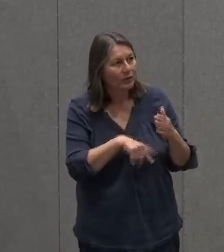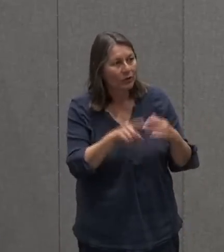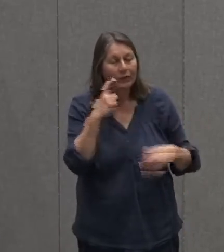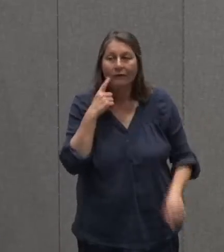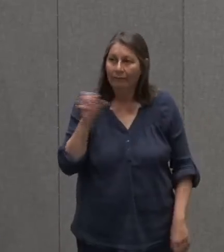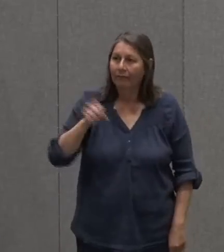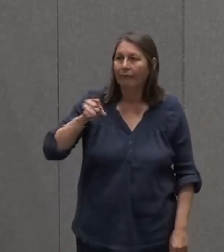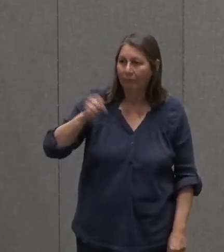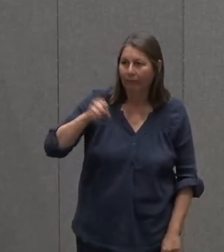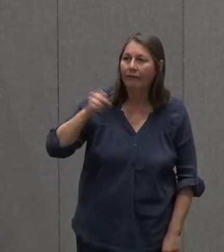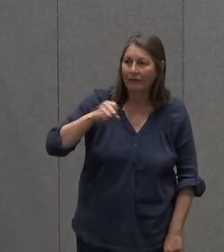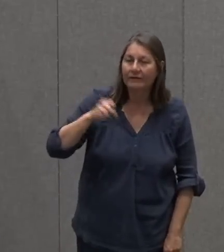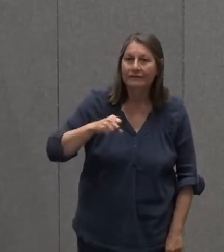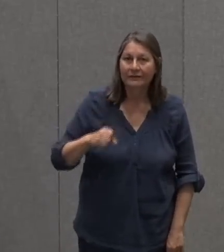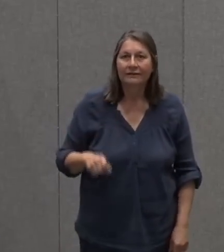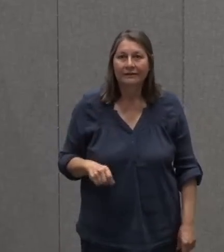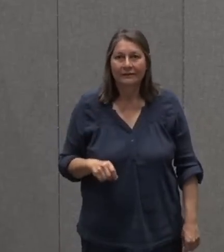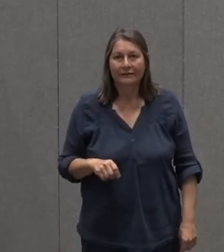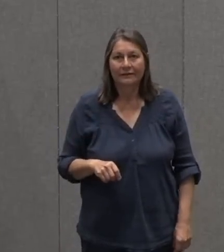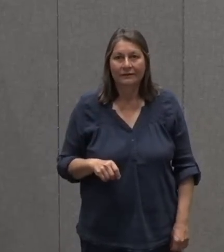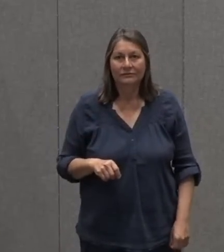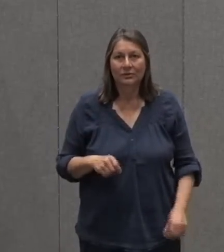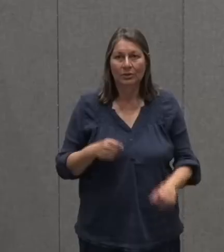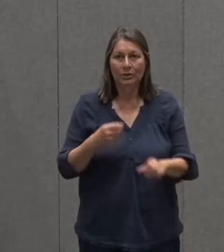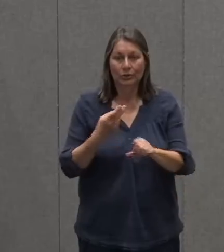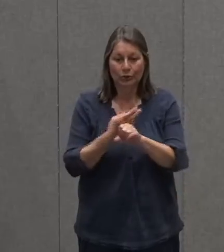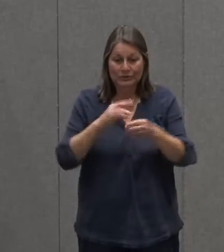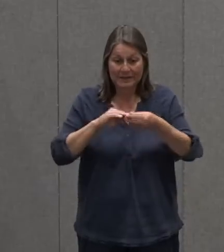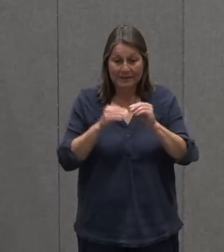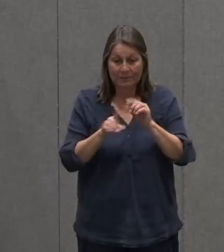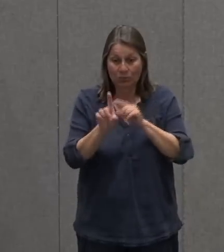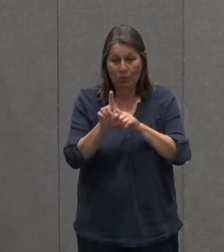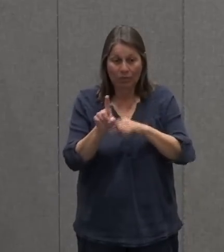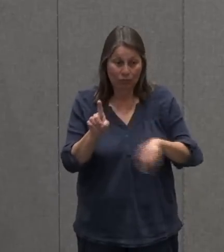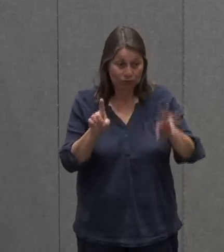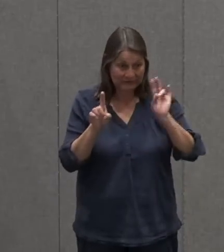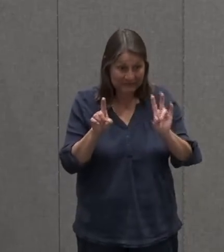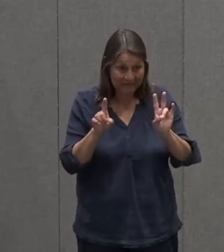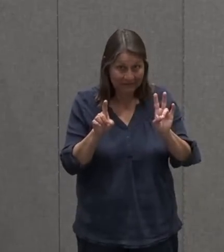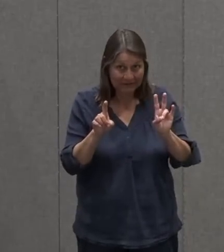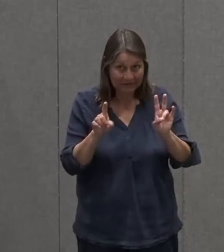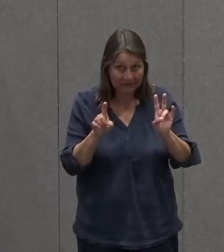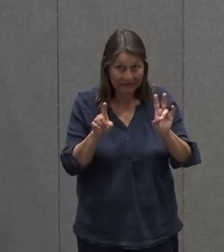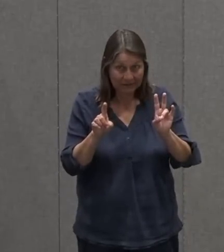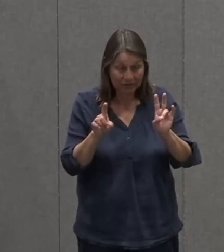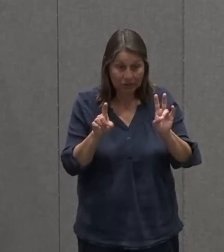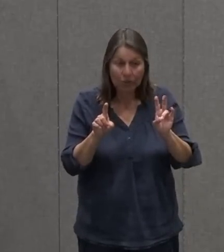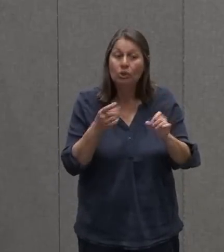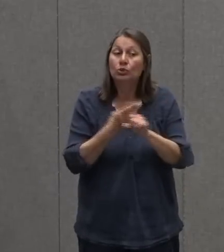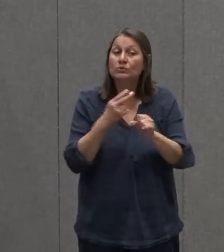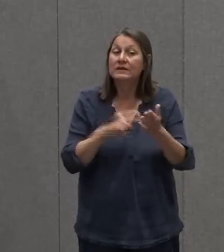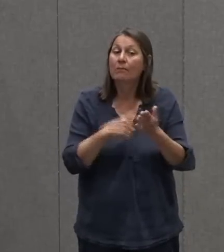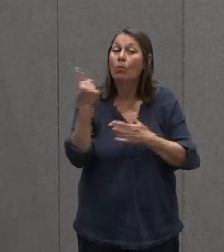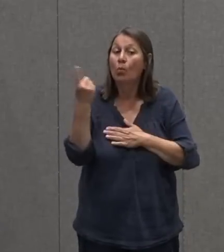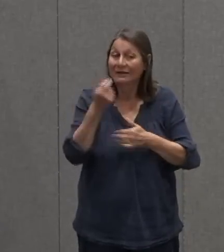Okay, so I have used the digits one through seven. I have used them one time each